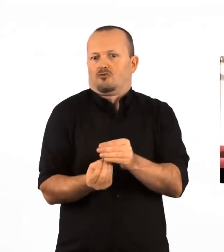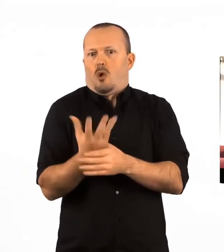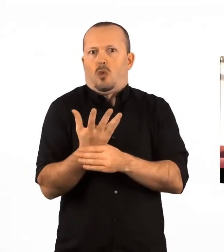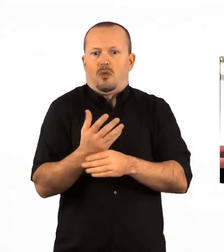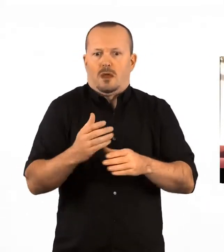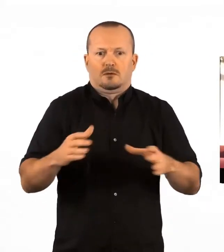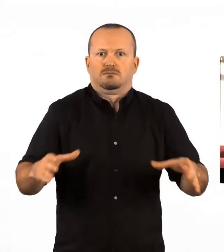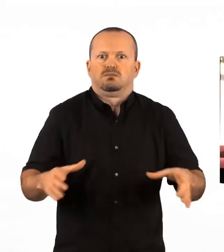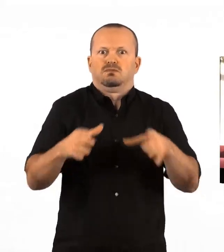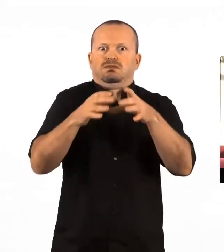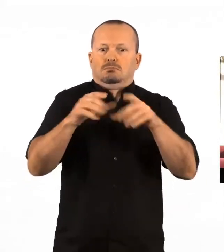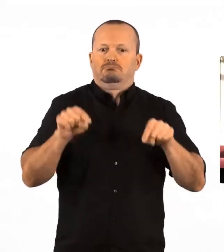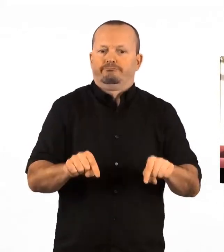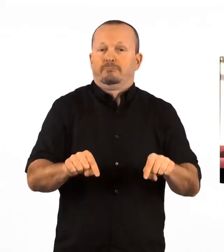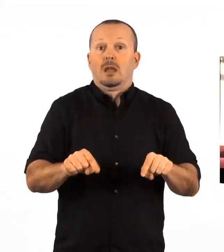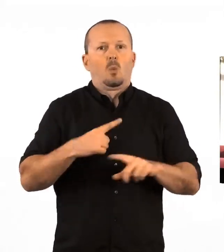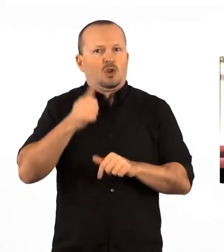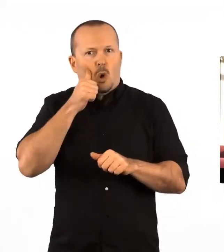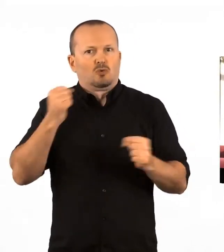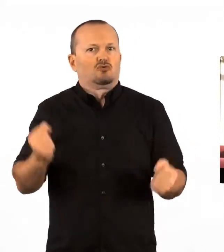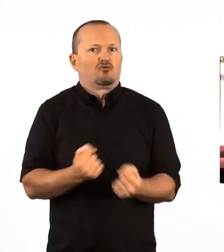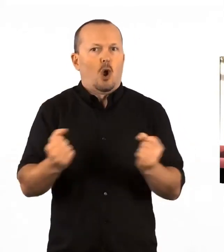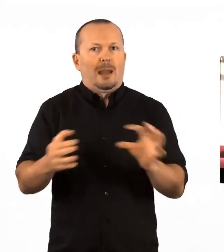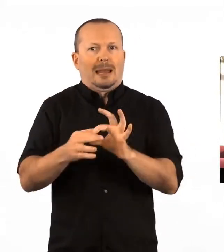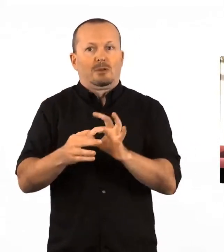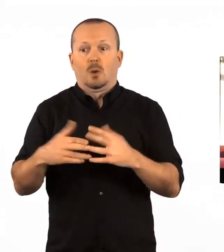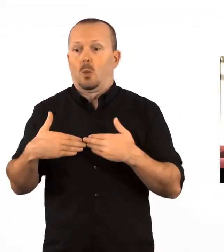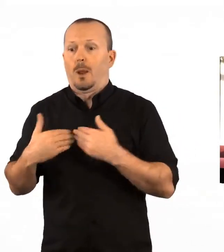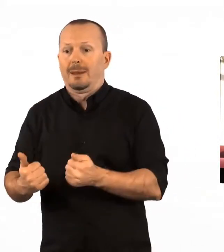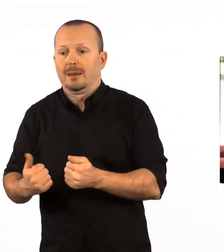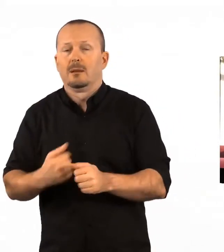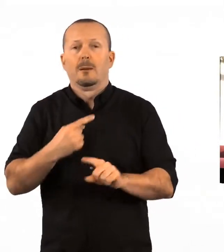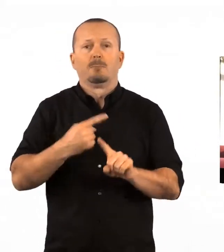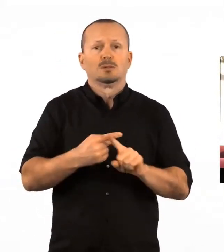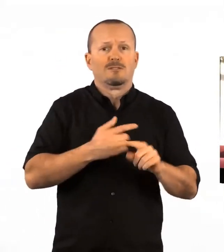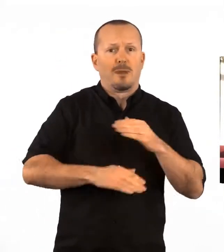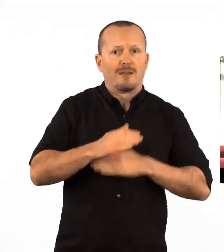and we actually know that there’s a really strong link between well being, positive behaviour